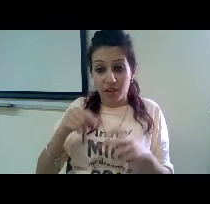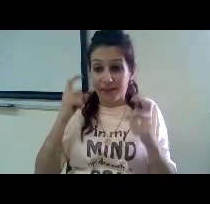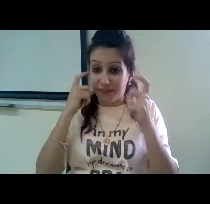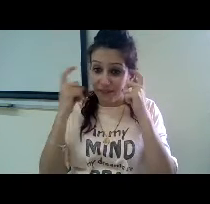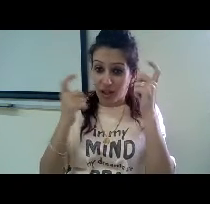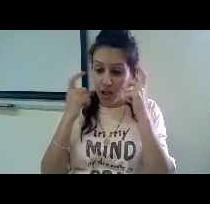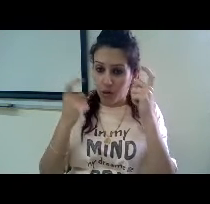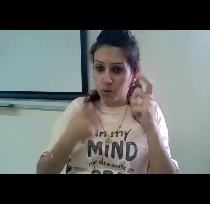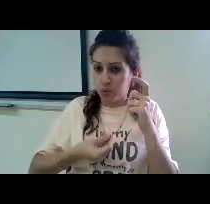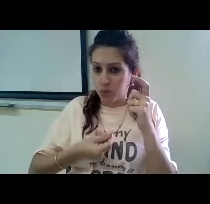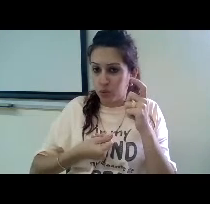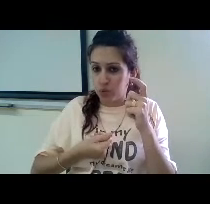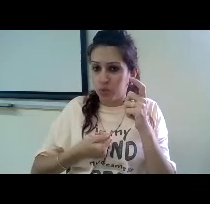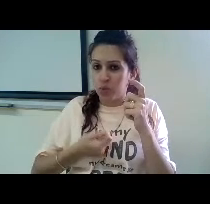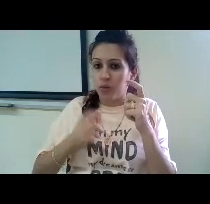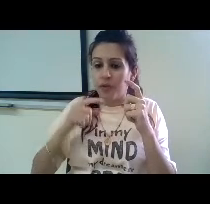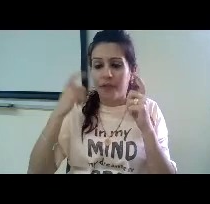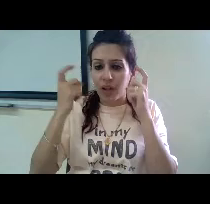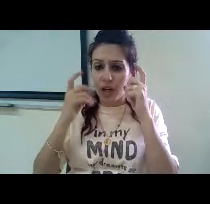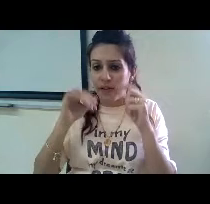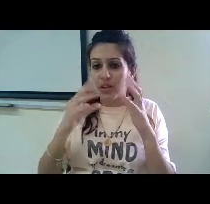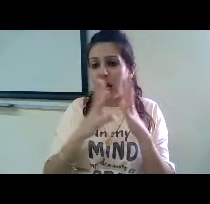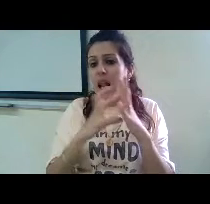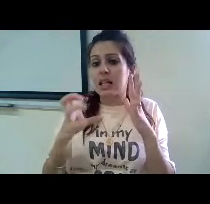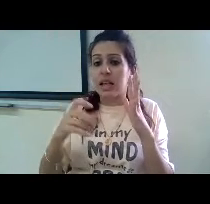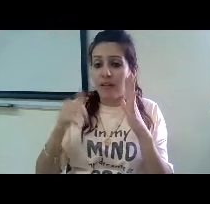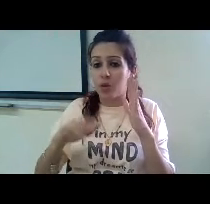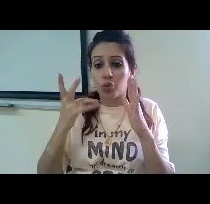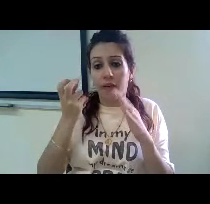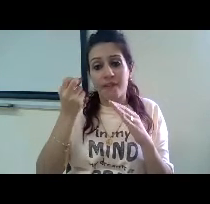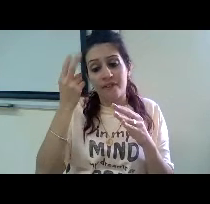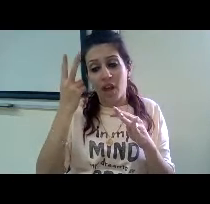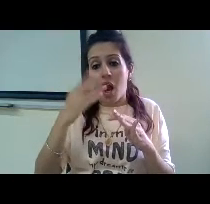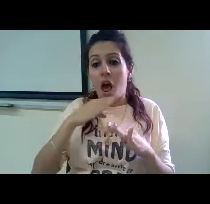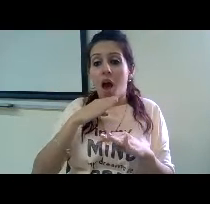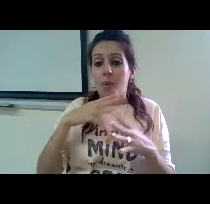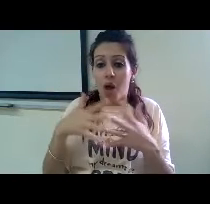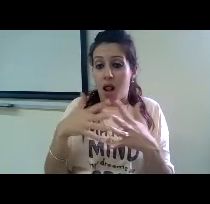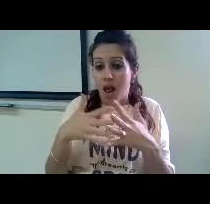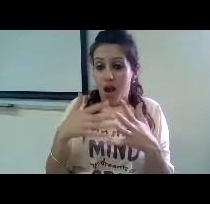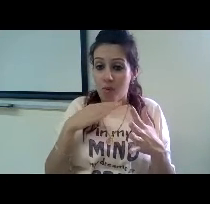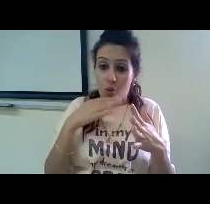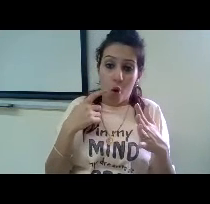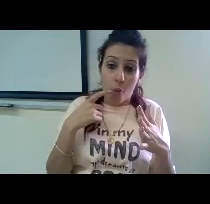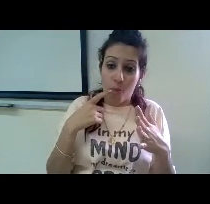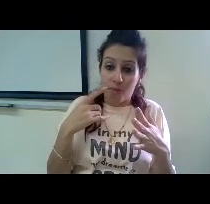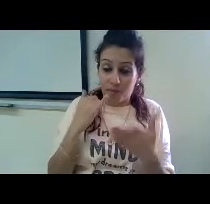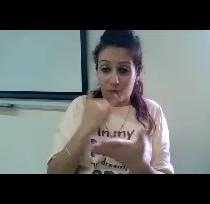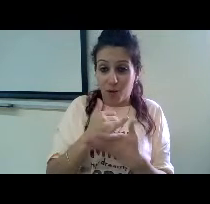But it doesn't mean that they have to build a house. The scaffolding idea is represented